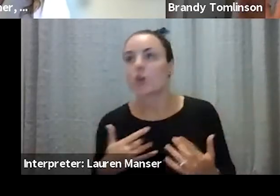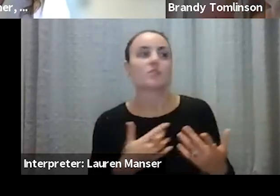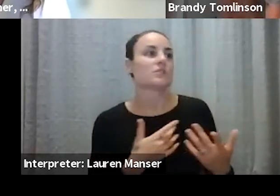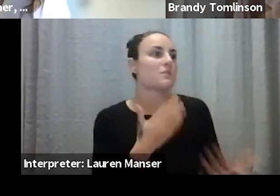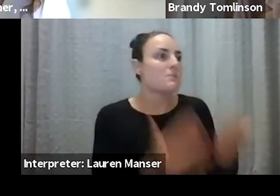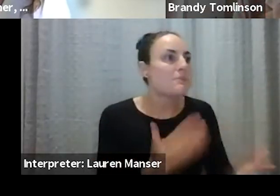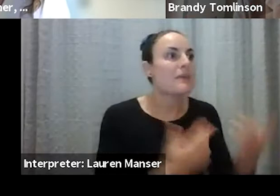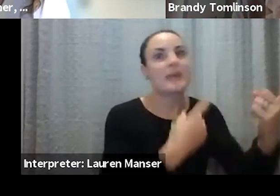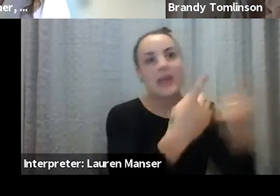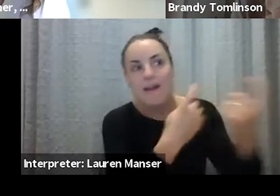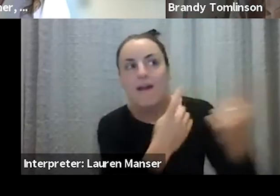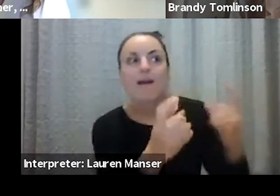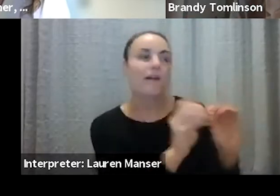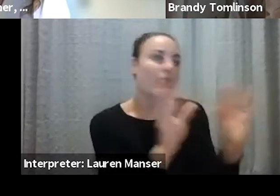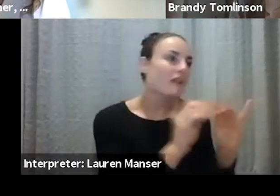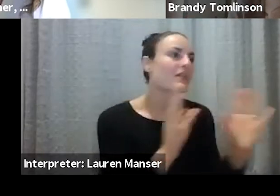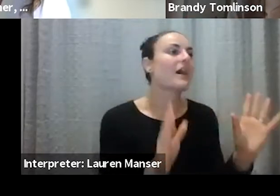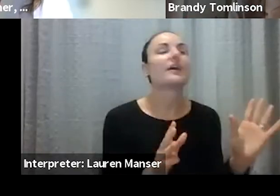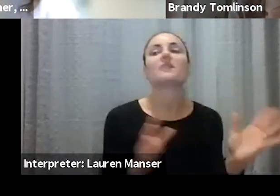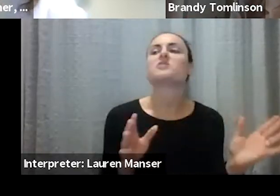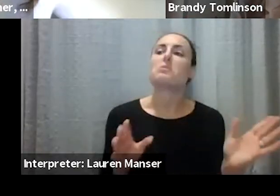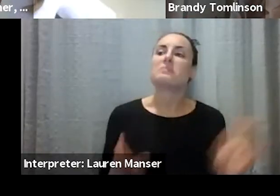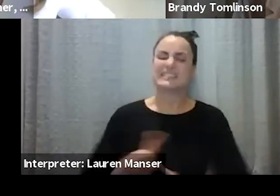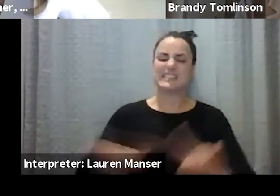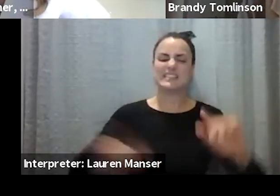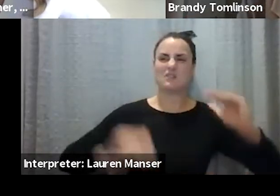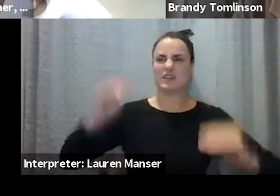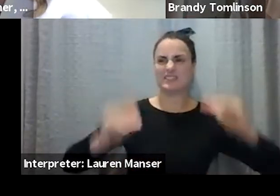and that the difference between them. I think that's a really good point,